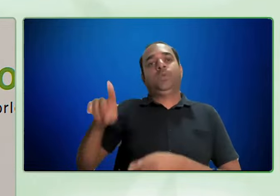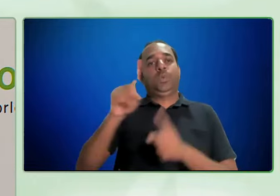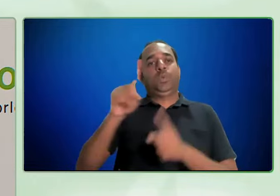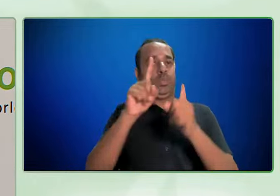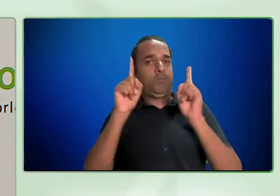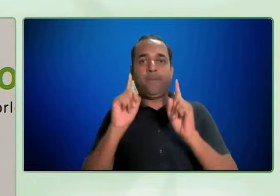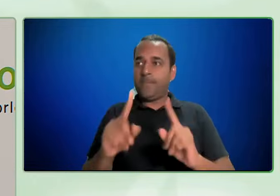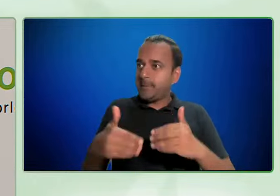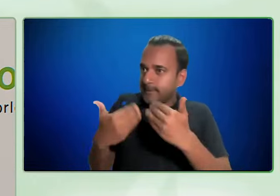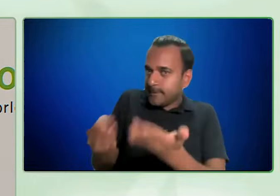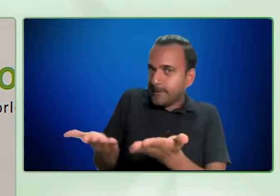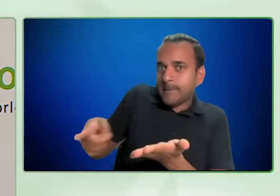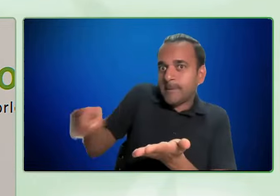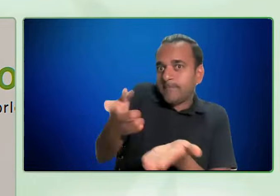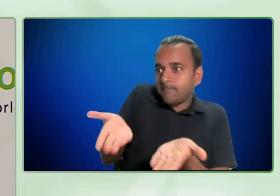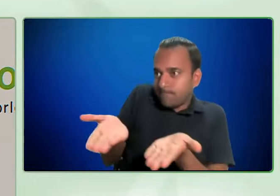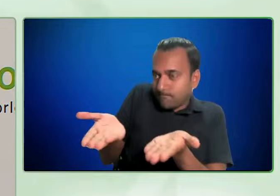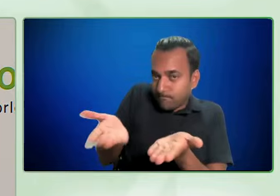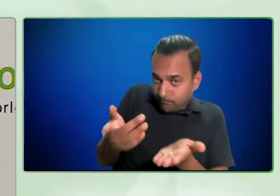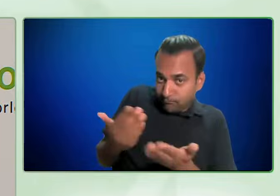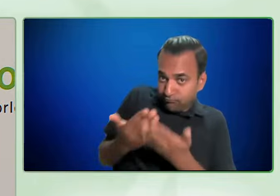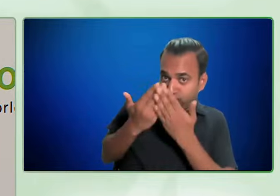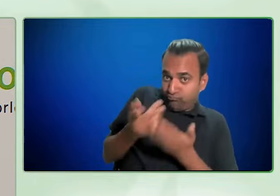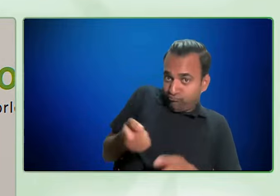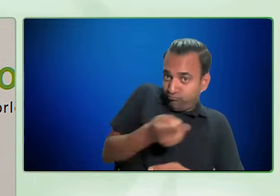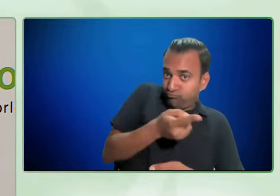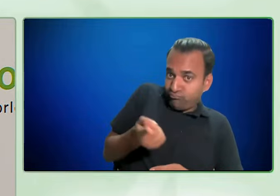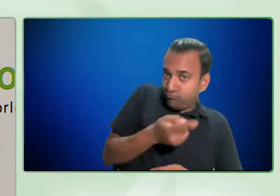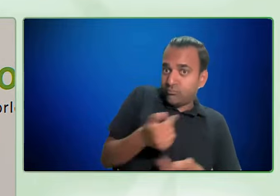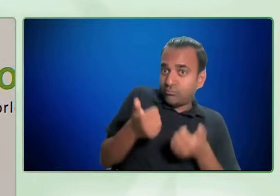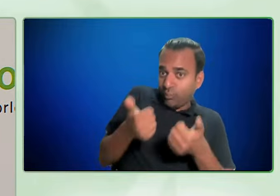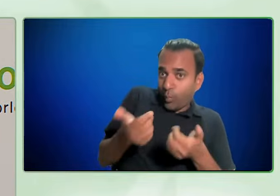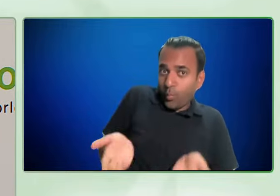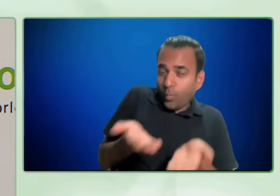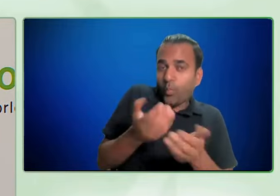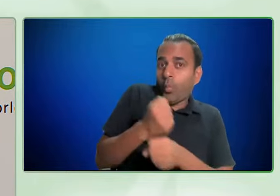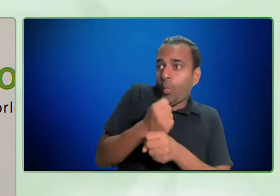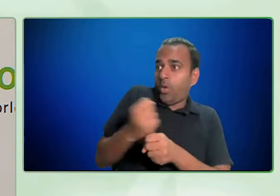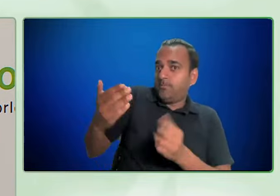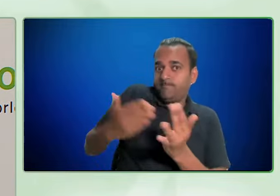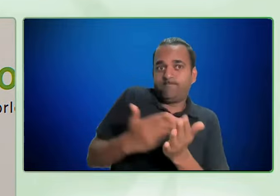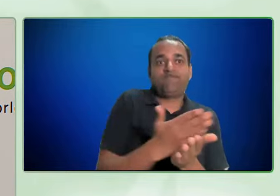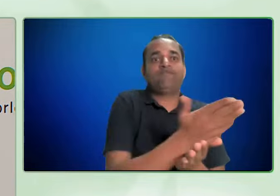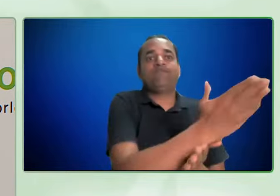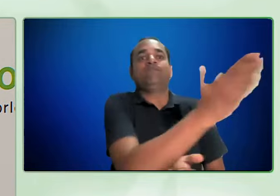a decision-making position in society. And here we have to invest more.